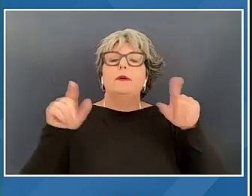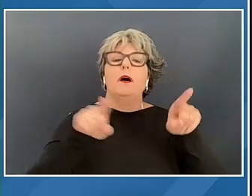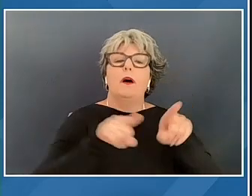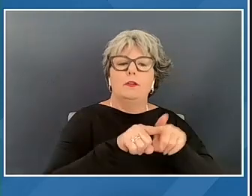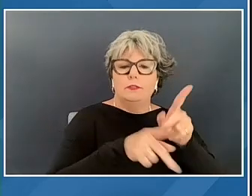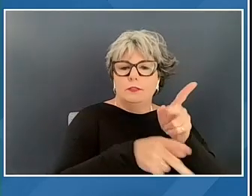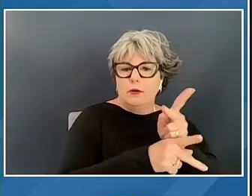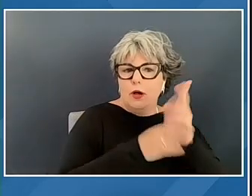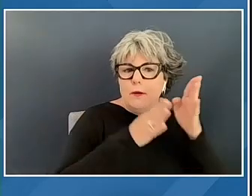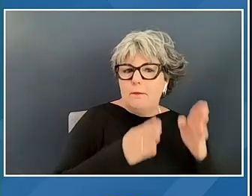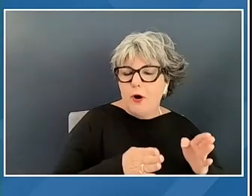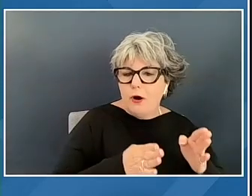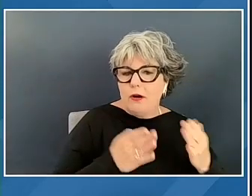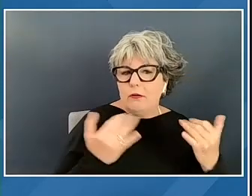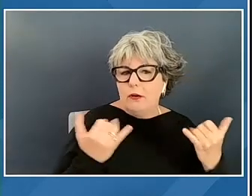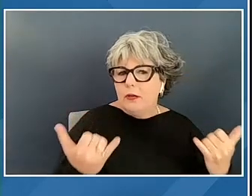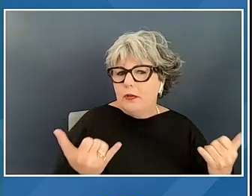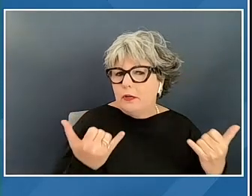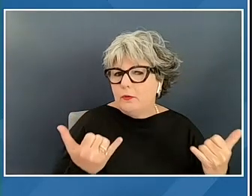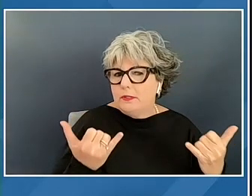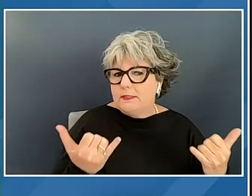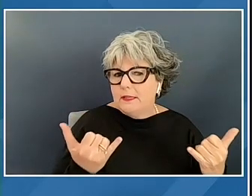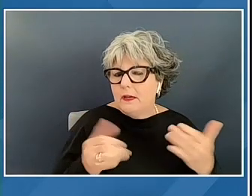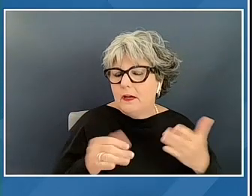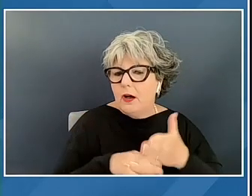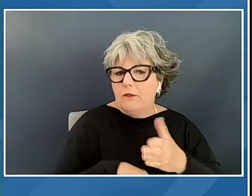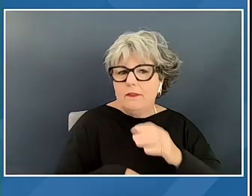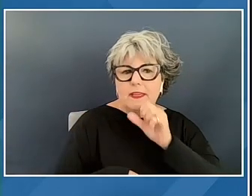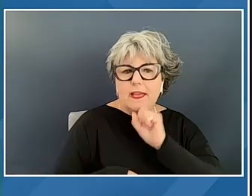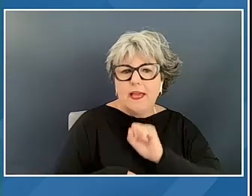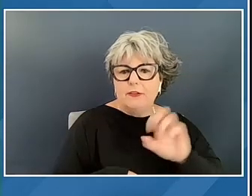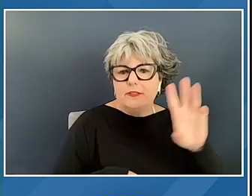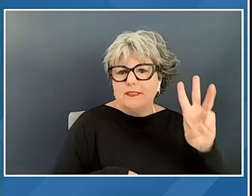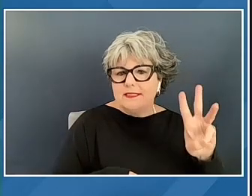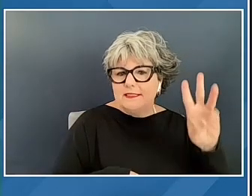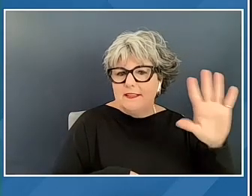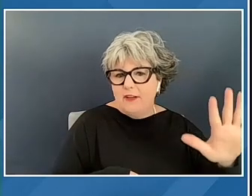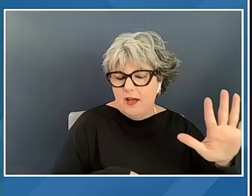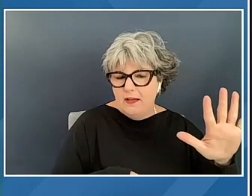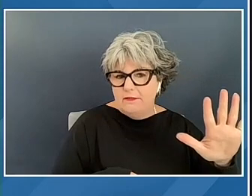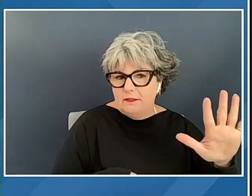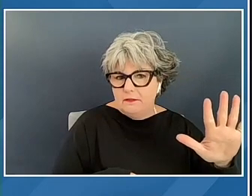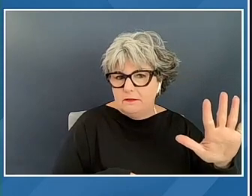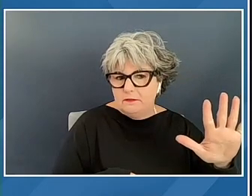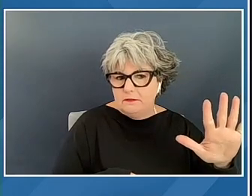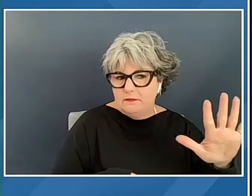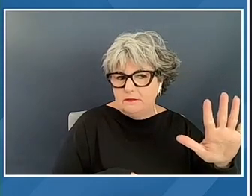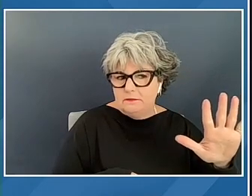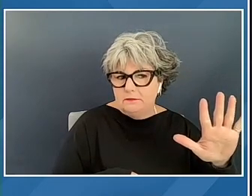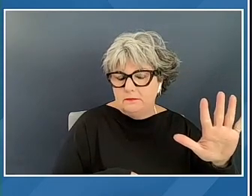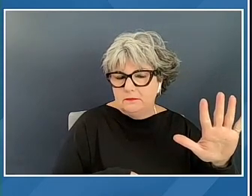now over the age of 65 and still paying